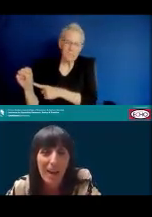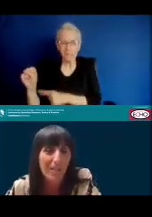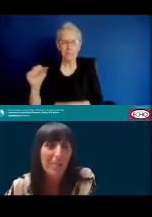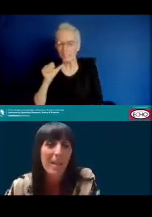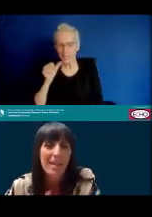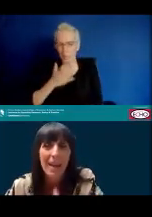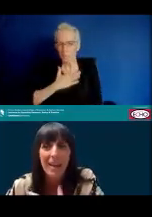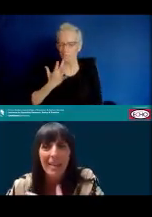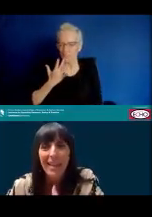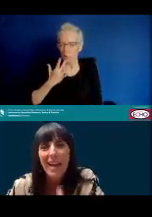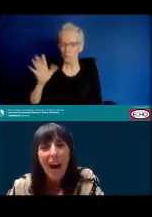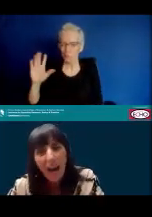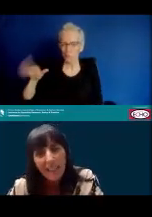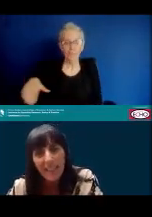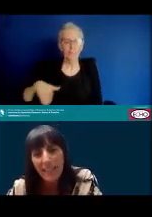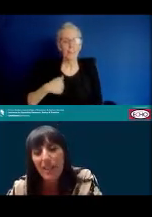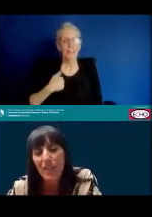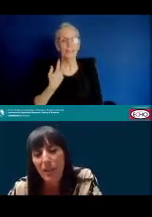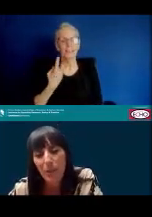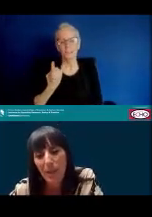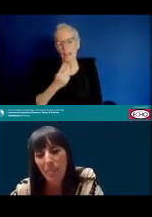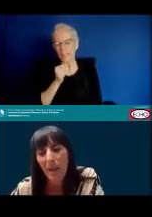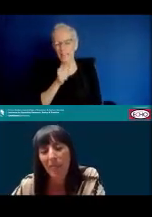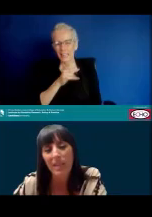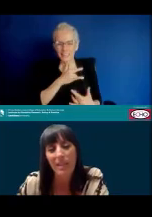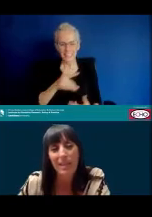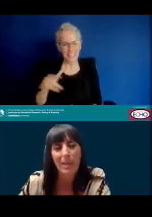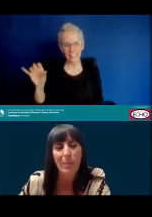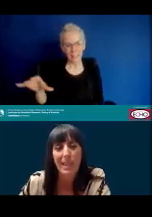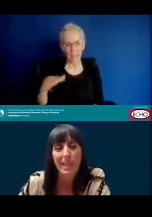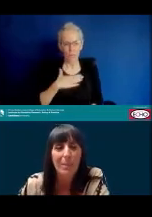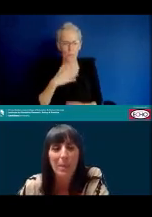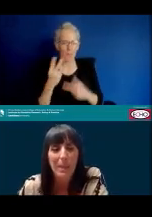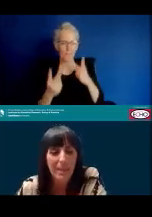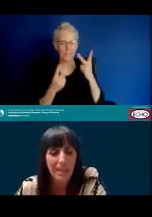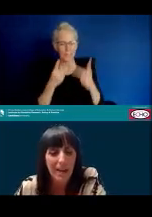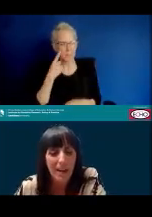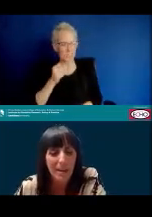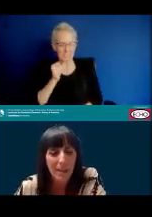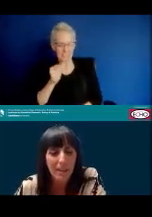something that I tend to do in my visits. Pretend play is not